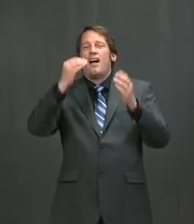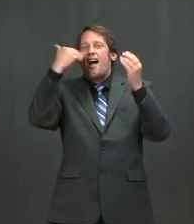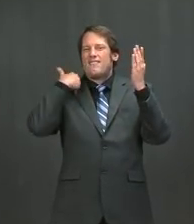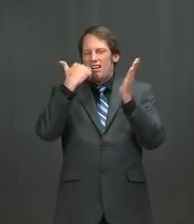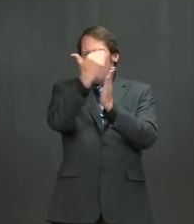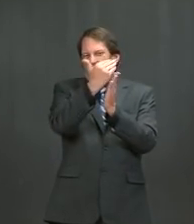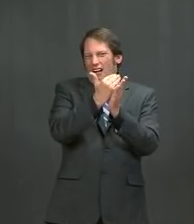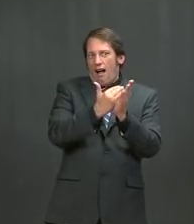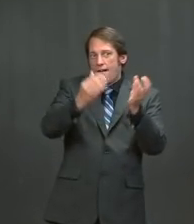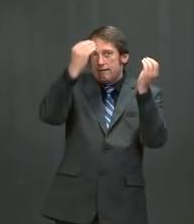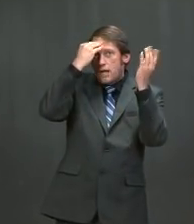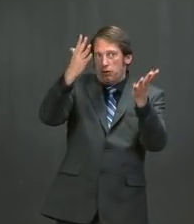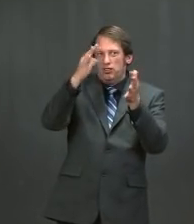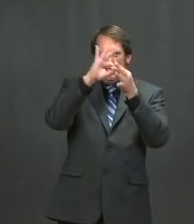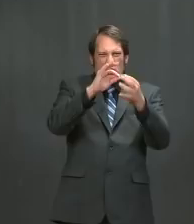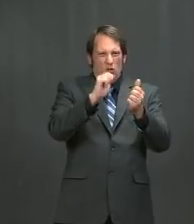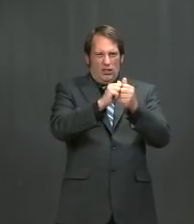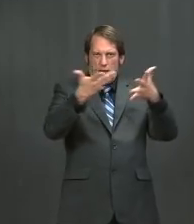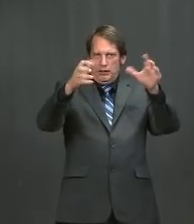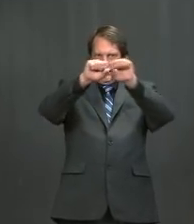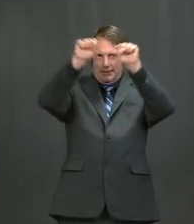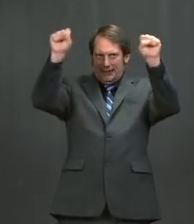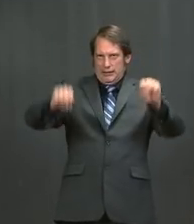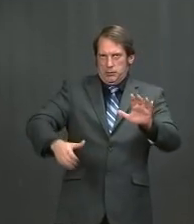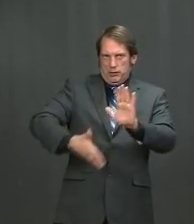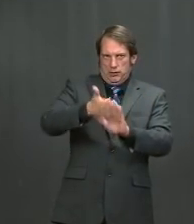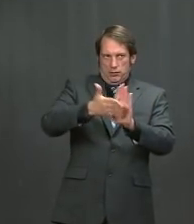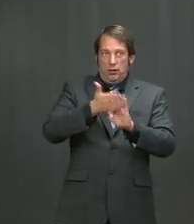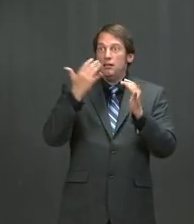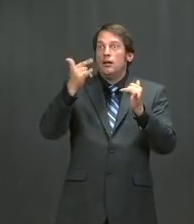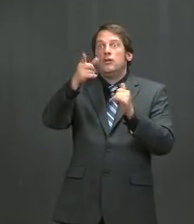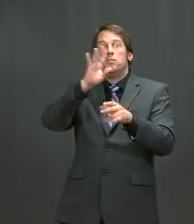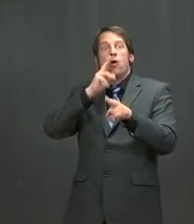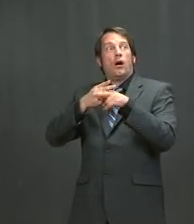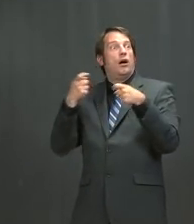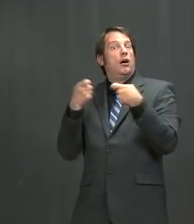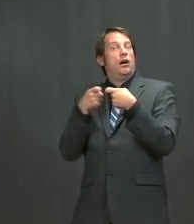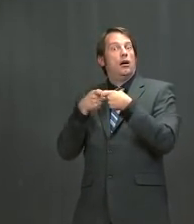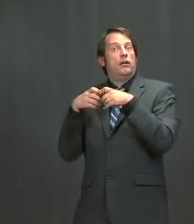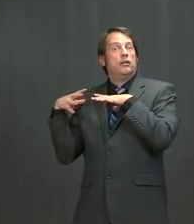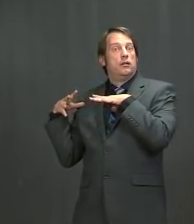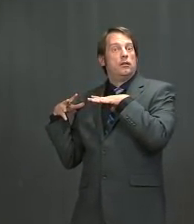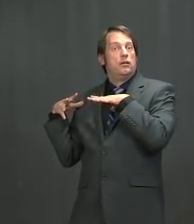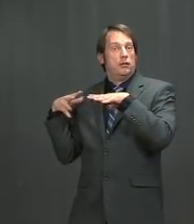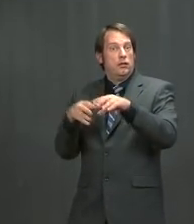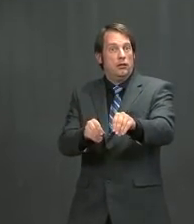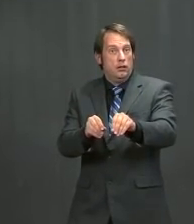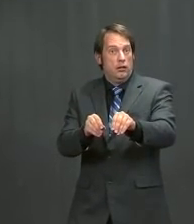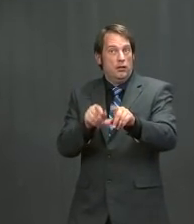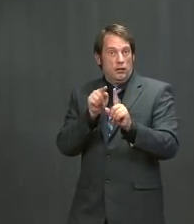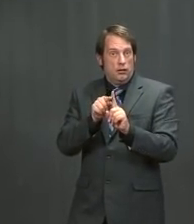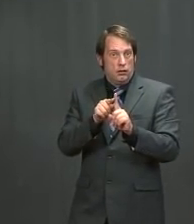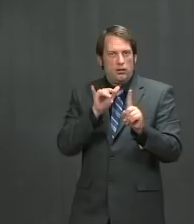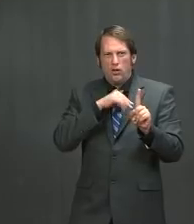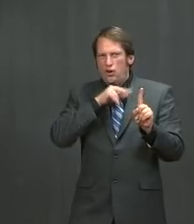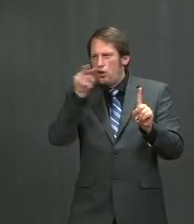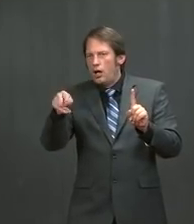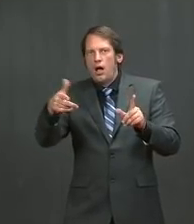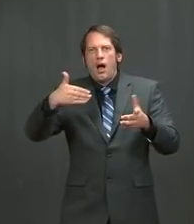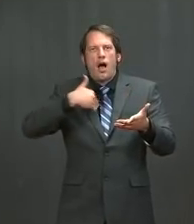need to modernize the nation's electric grid, which kind of leaves the implication that Texas will get funding to upgrade its grid,